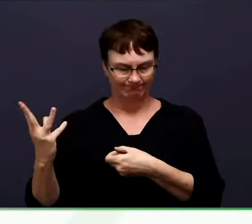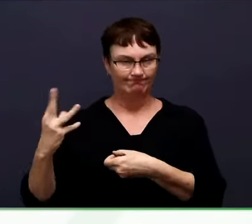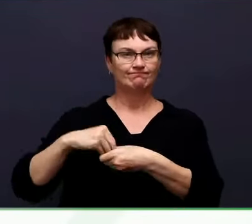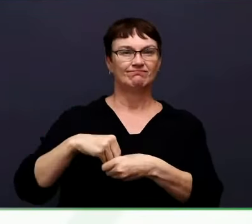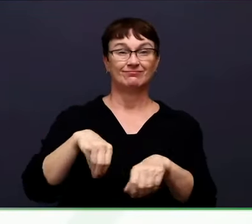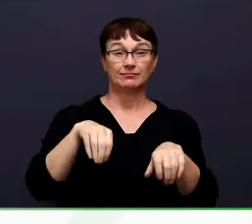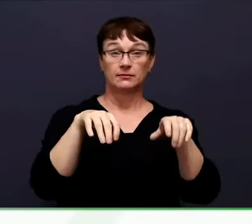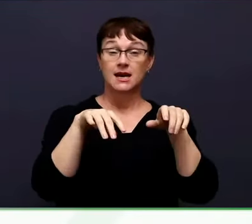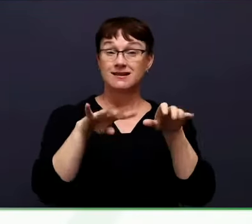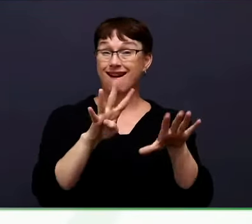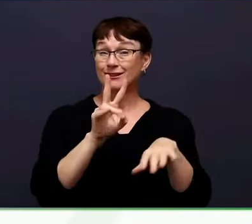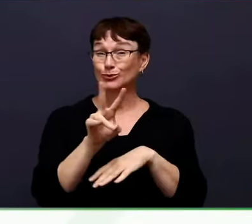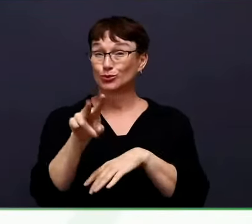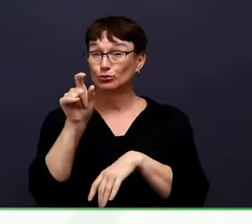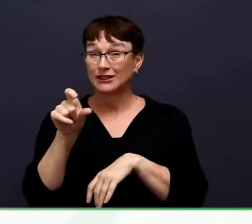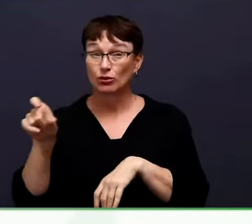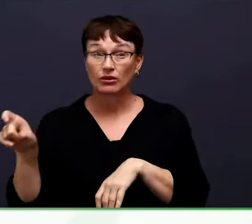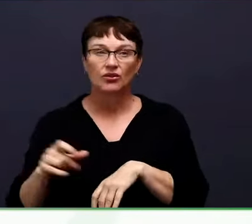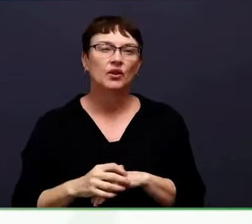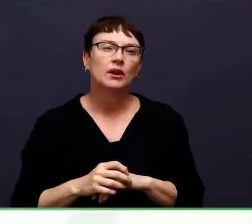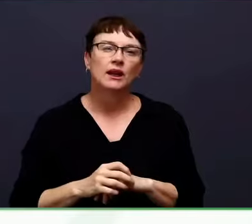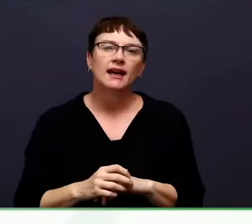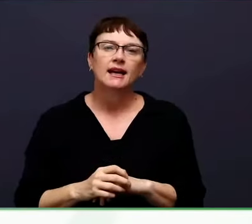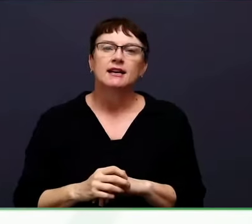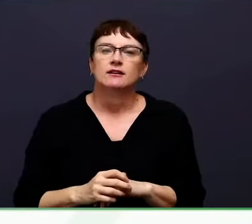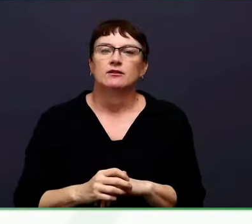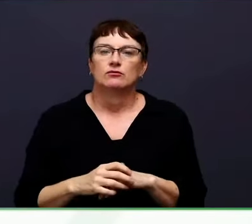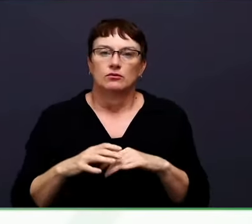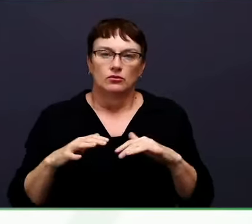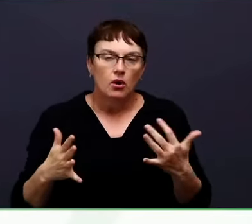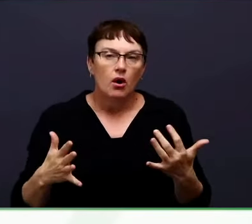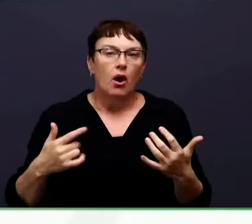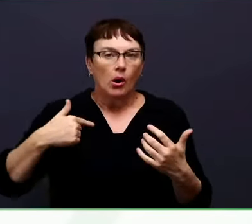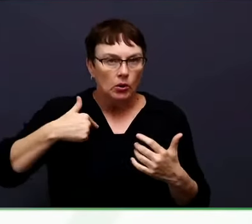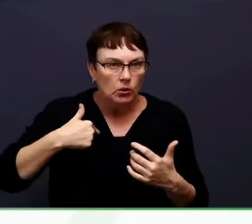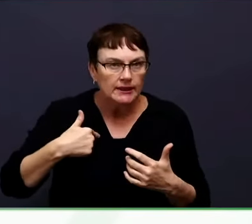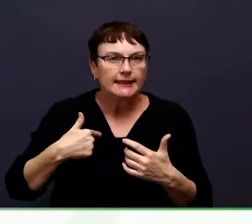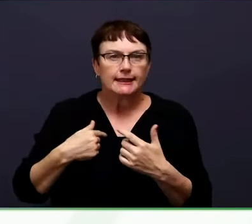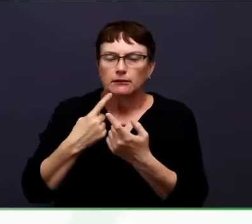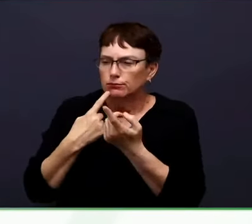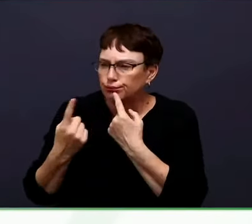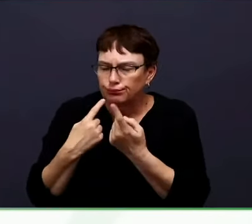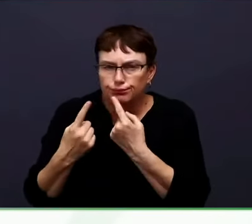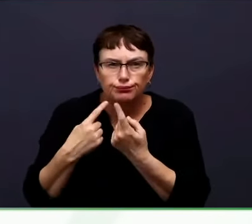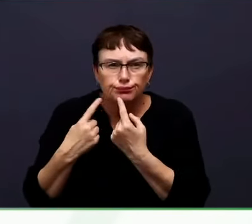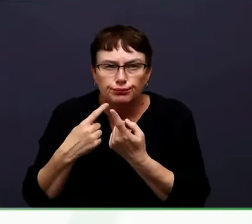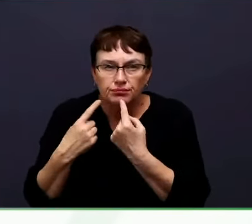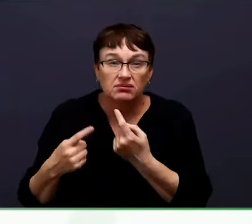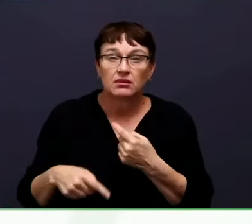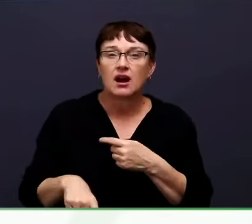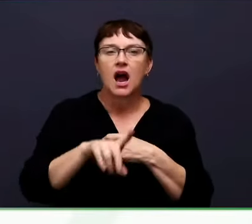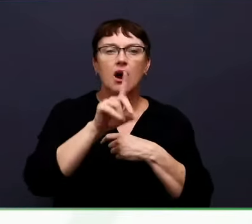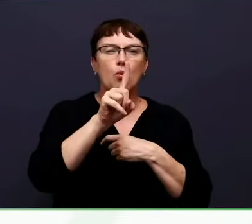The 50% not voting also shared why. Half of the misdirection due to lack of support.